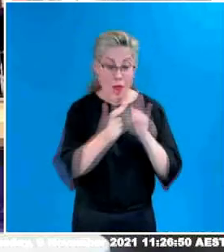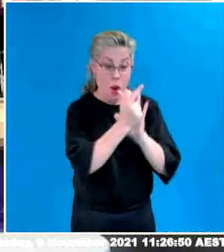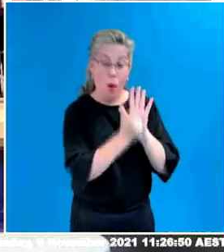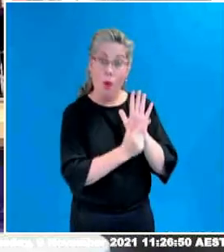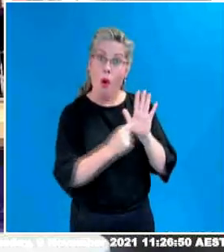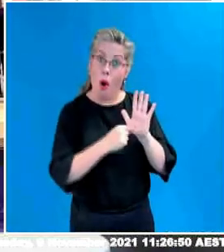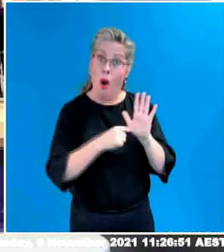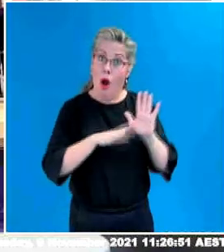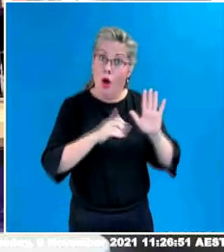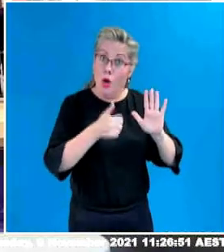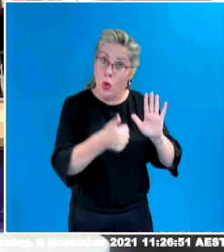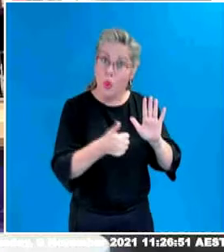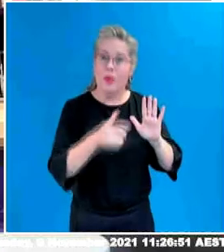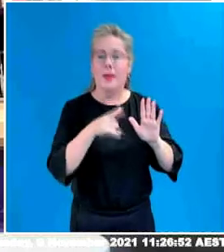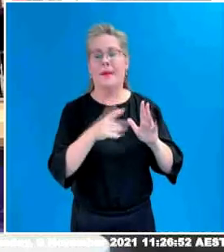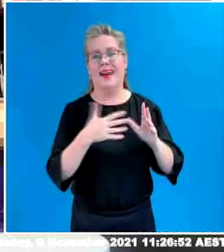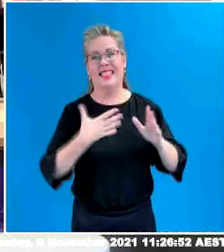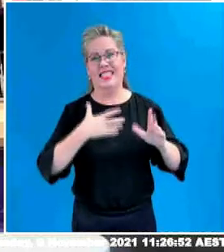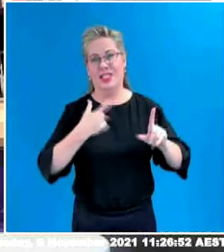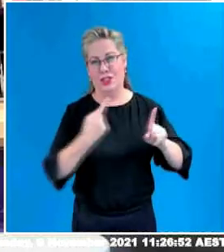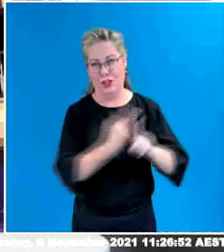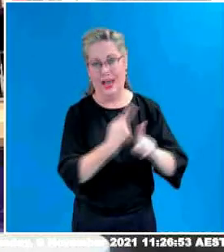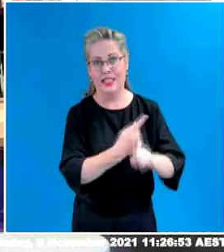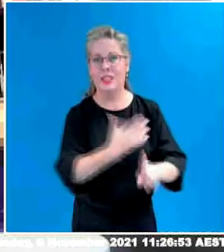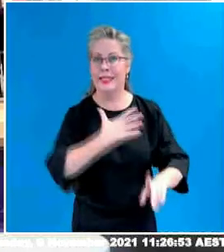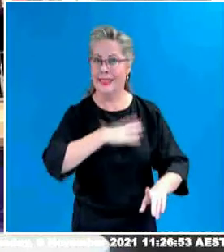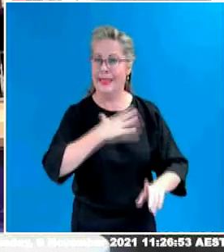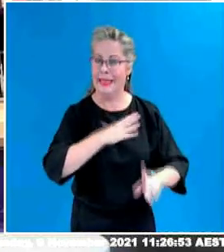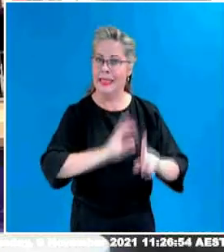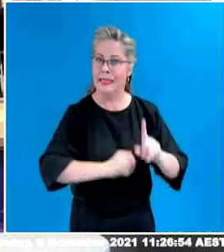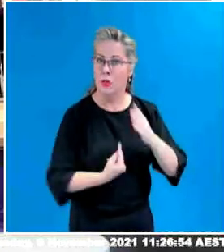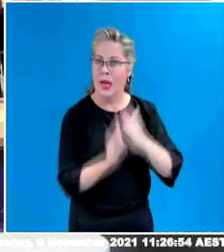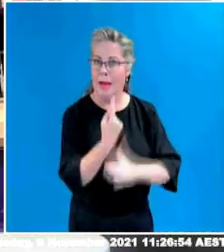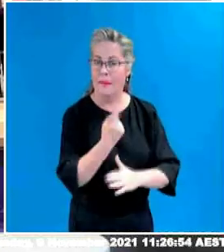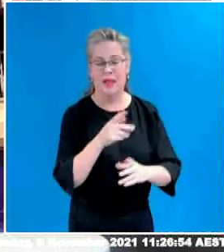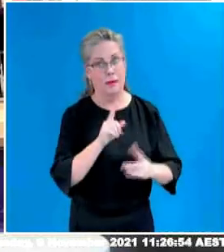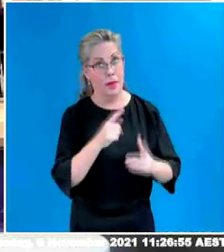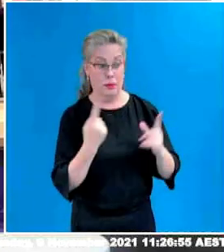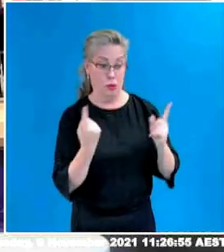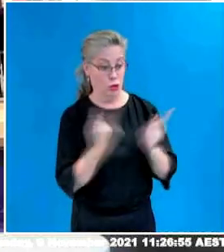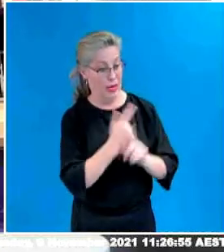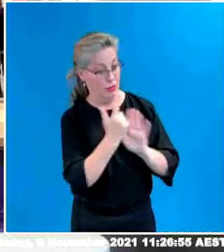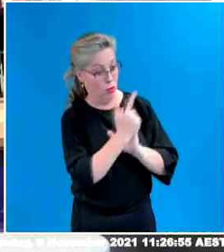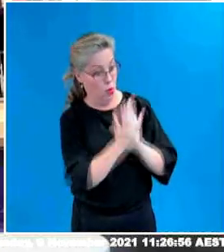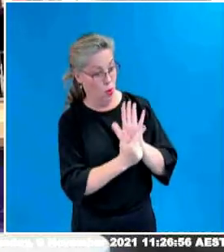to ensure that happens and also it is a process that takes some time, so it hasn't happened in one year.